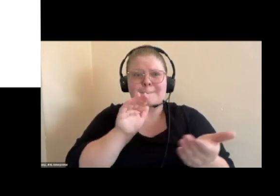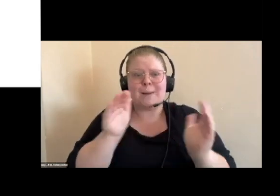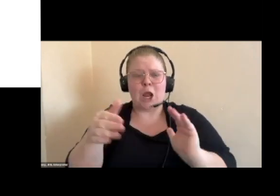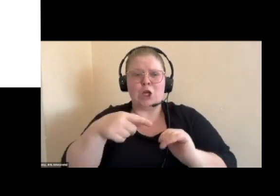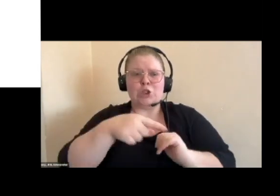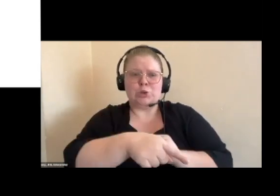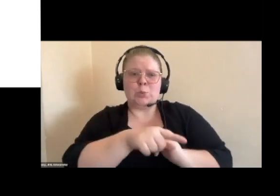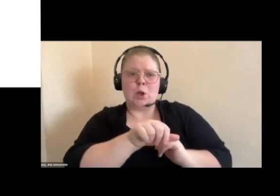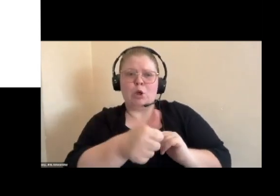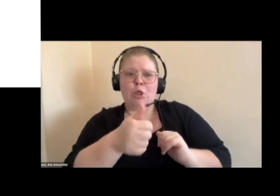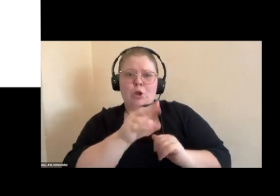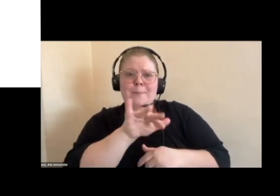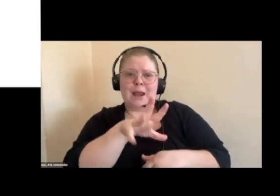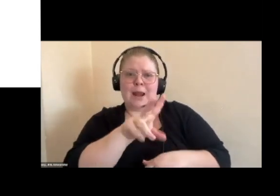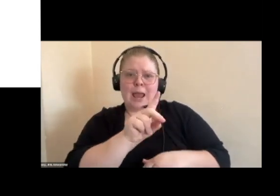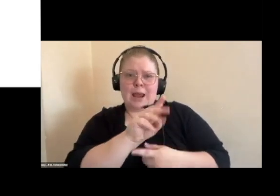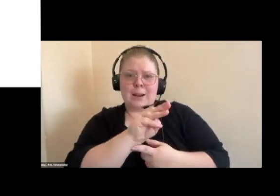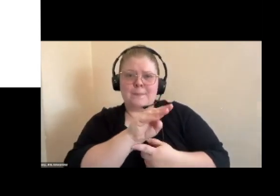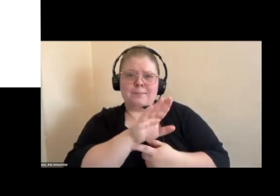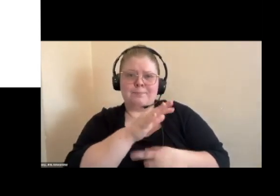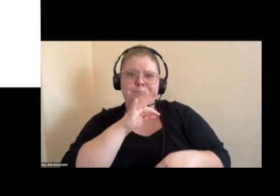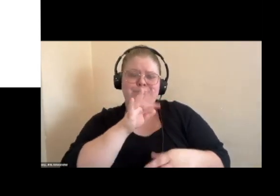other Medicaid beneficiaries and